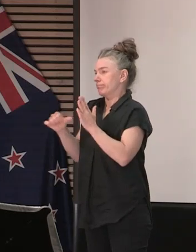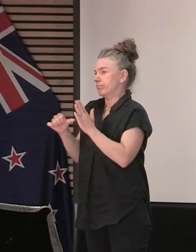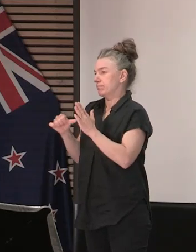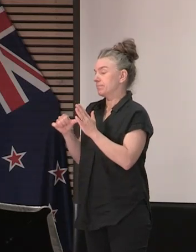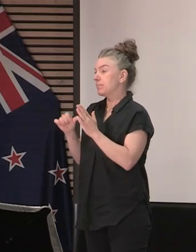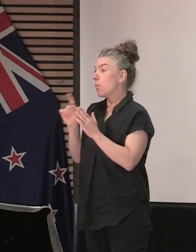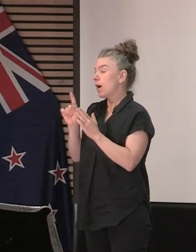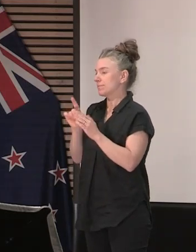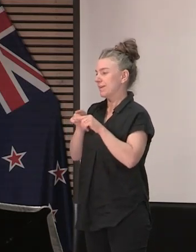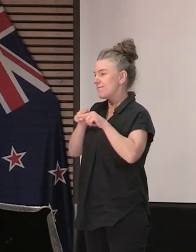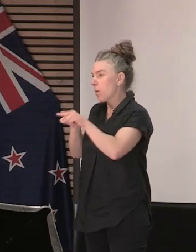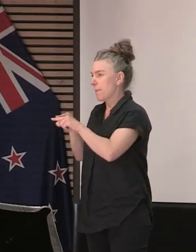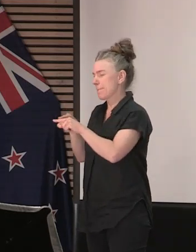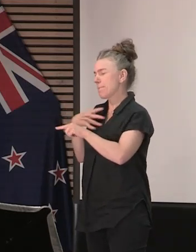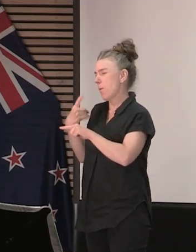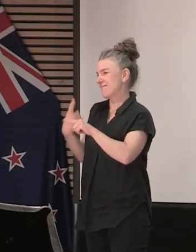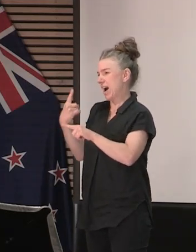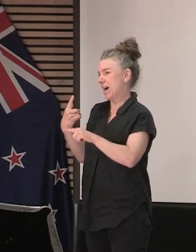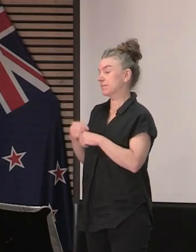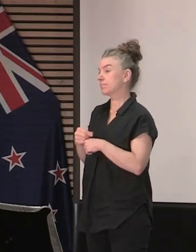tracing andgreater use of technology.